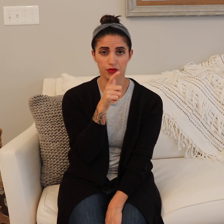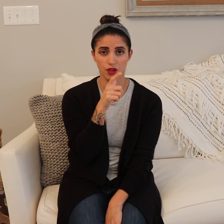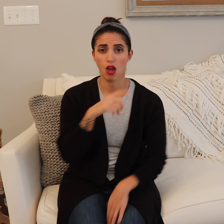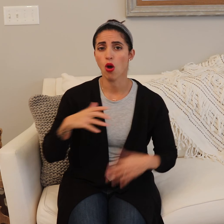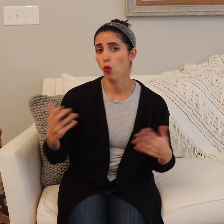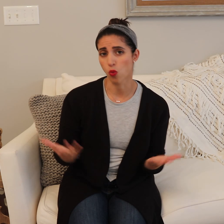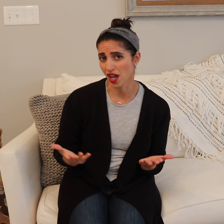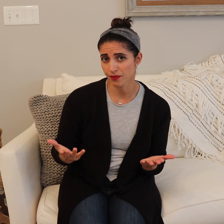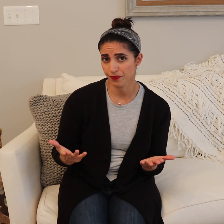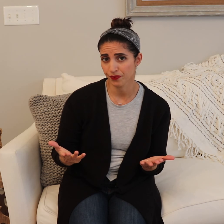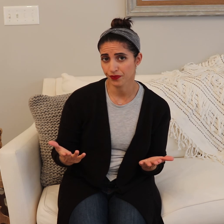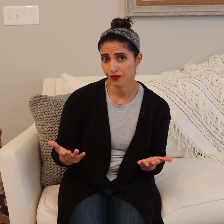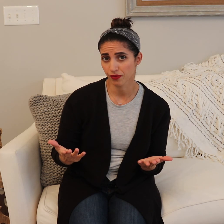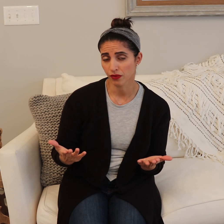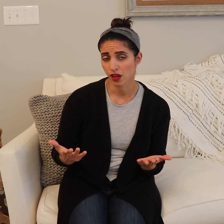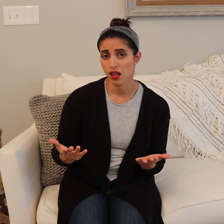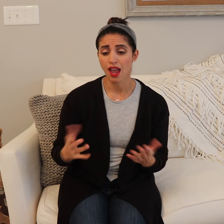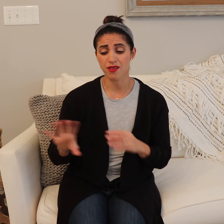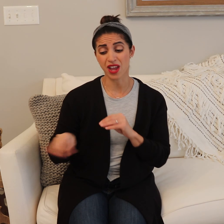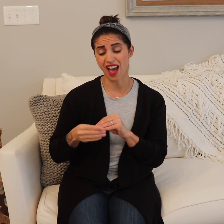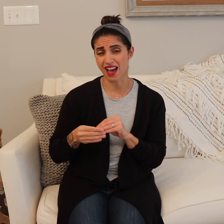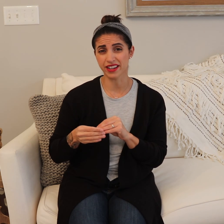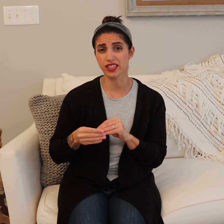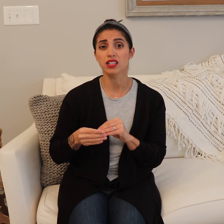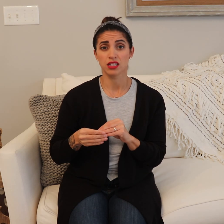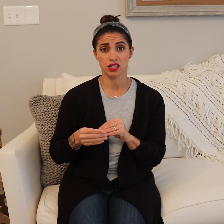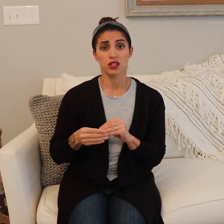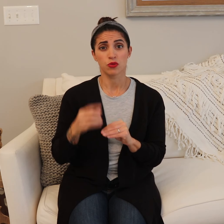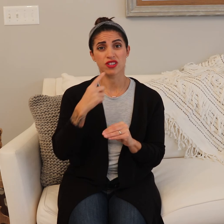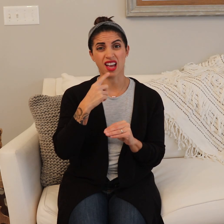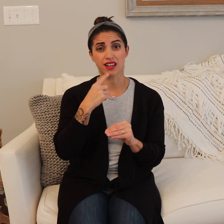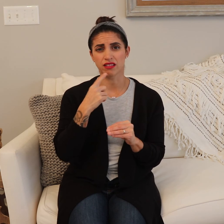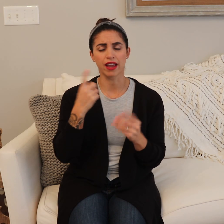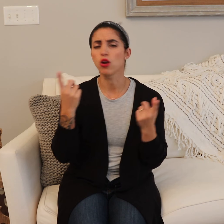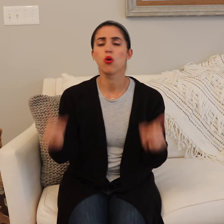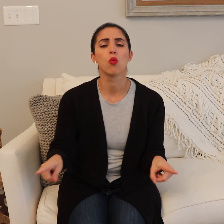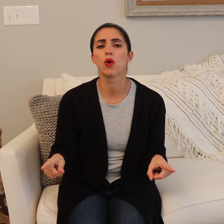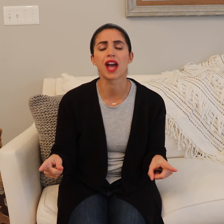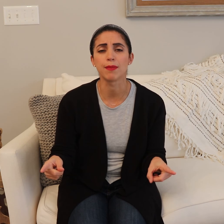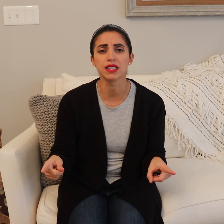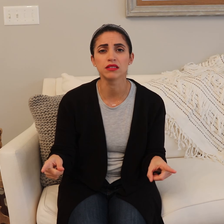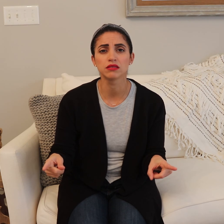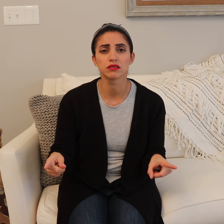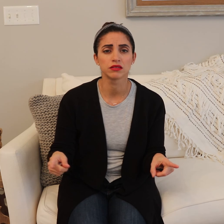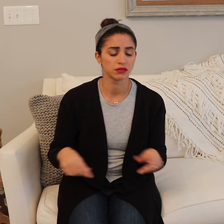What and then we added, we said like What Happened?